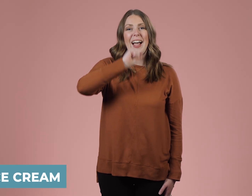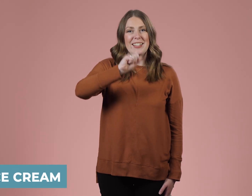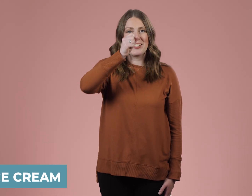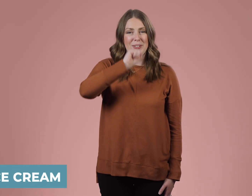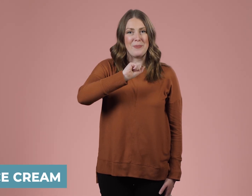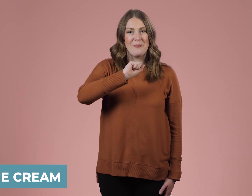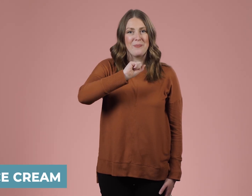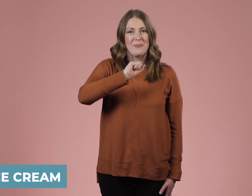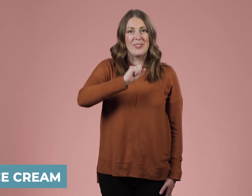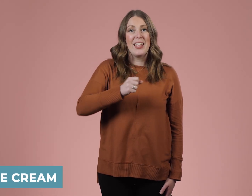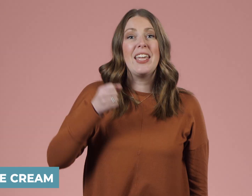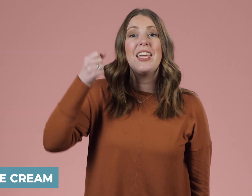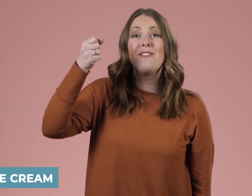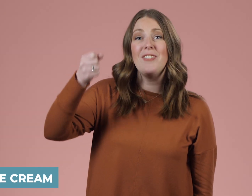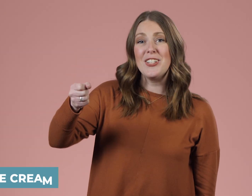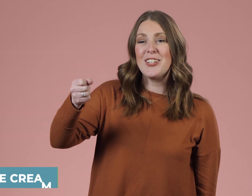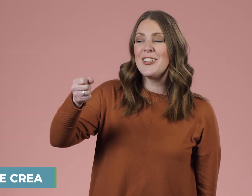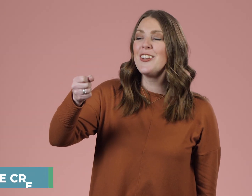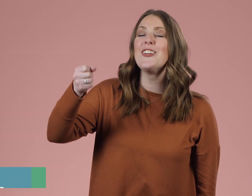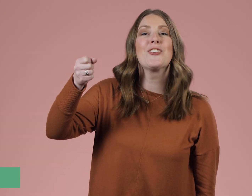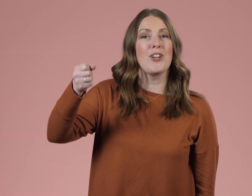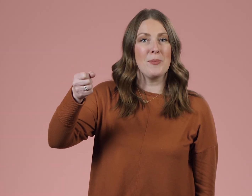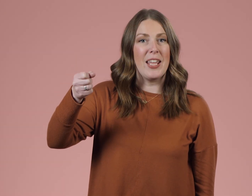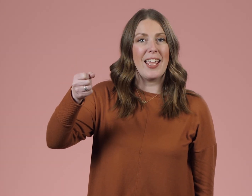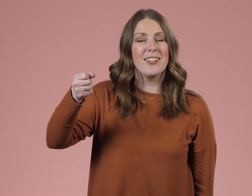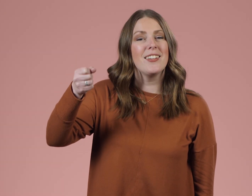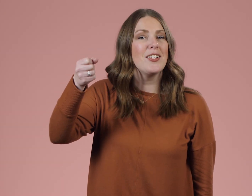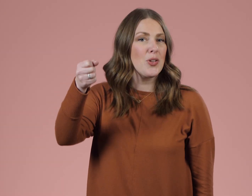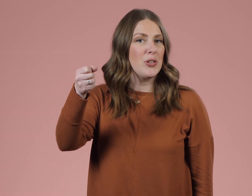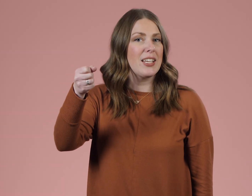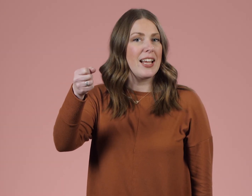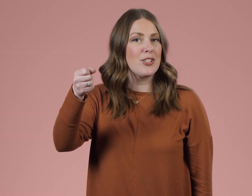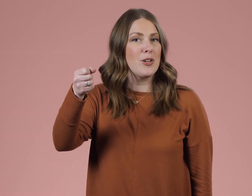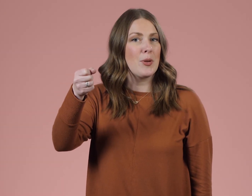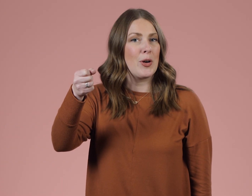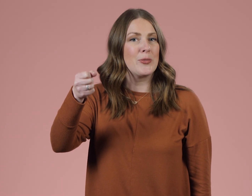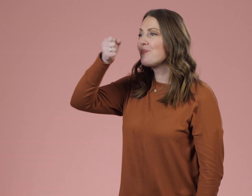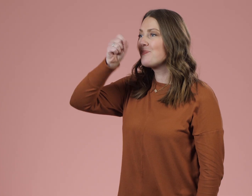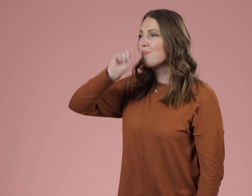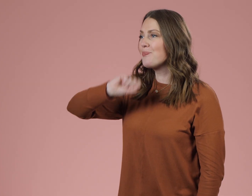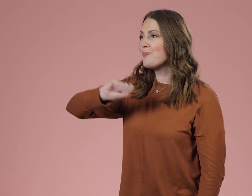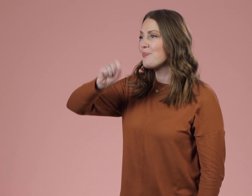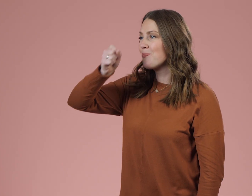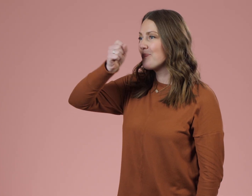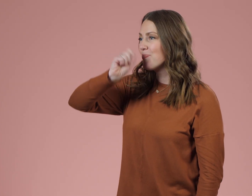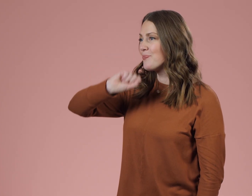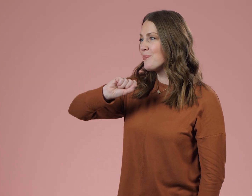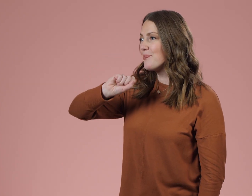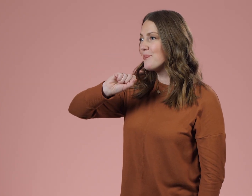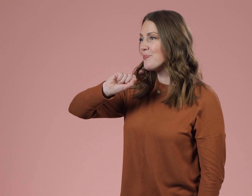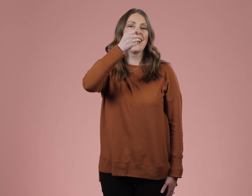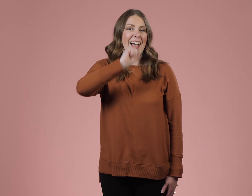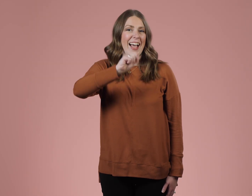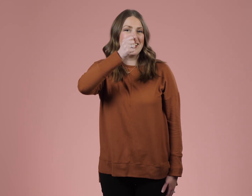ice cream', envision your dominant hand is holding an ice cream cone and you're licking it 'ice cream.'